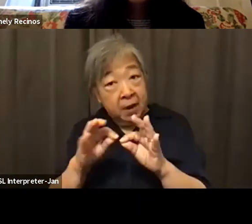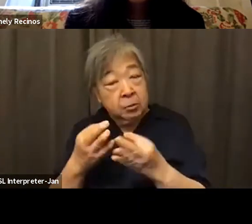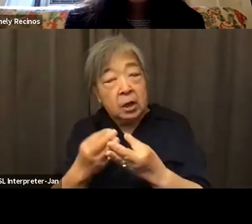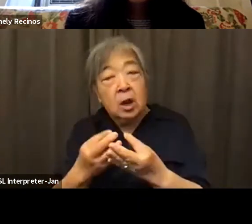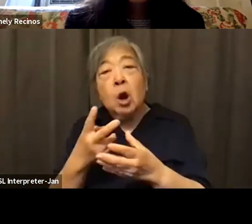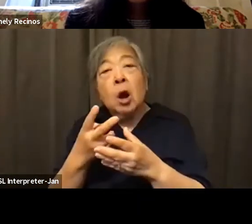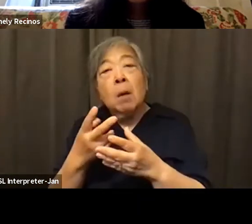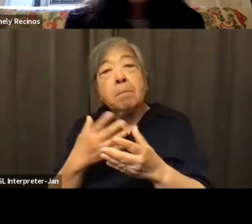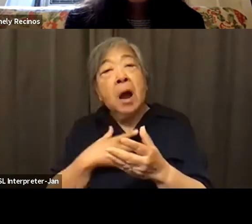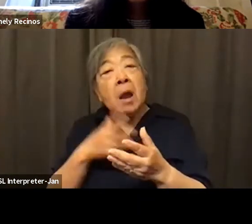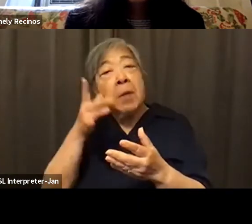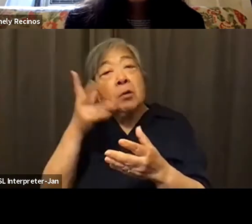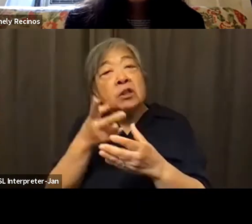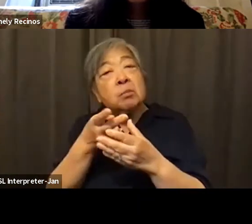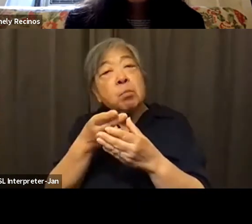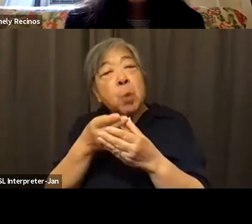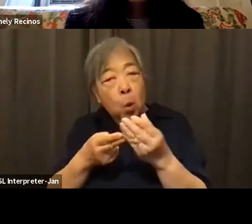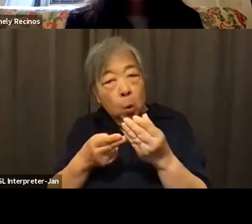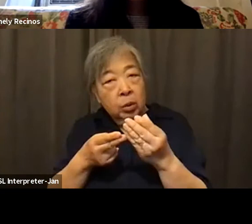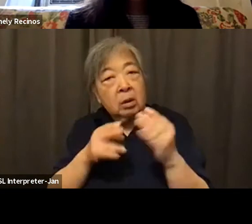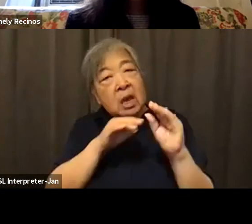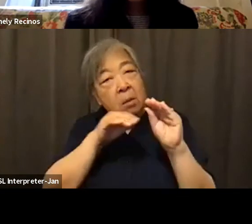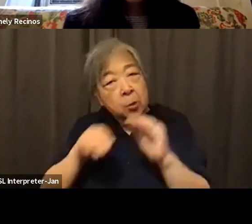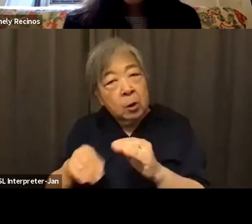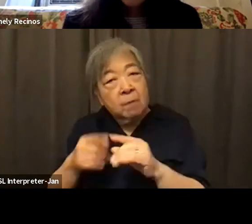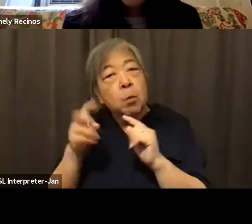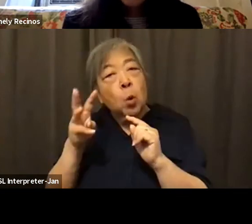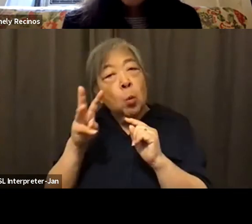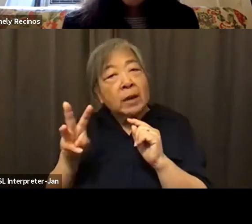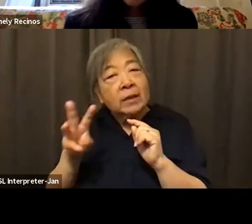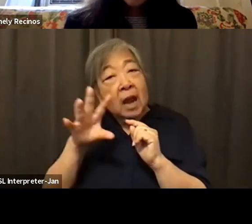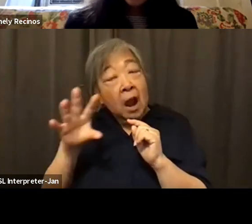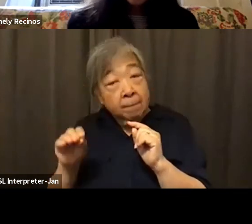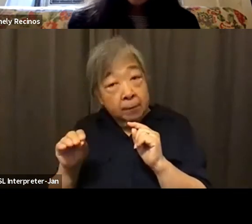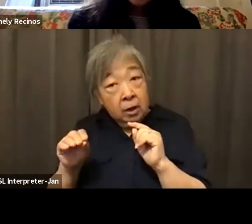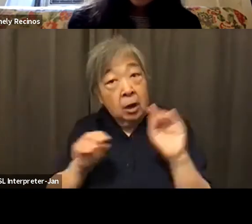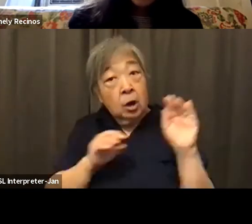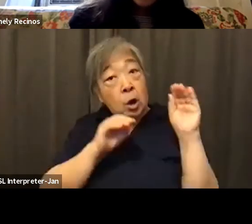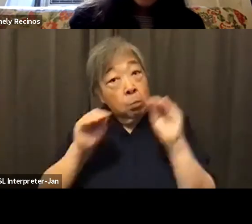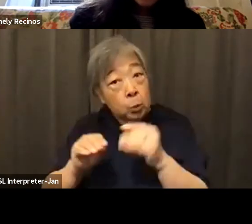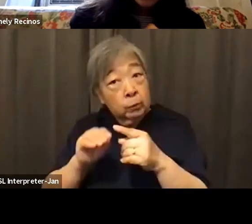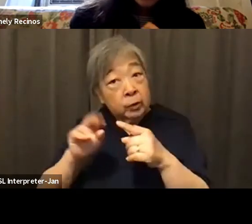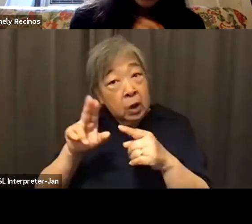in a country called Guinea. When they settled in the U.S., they didn't do much traveling.